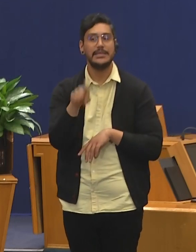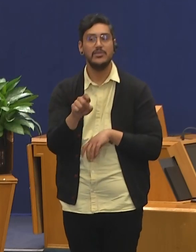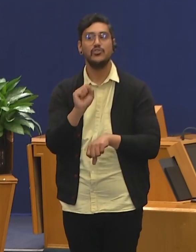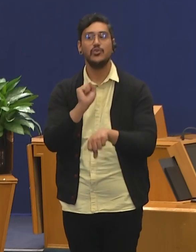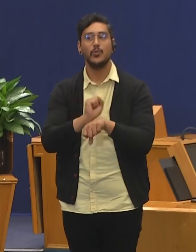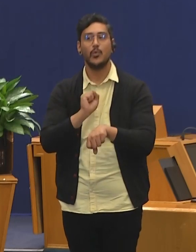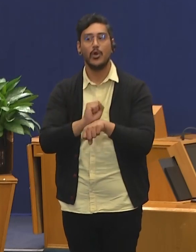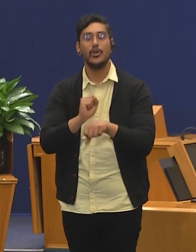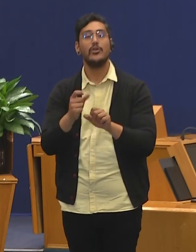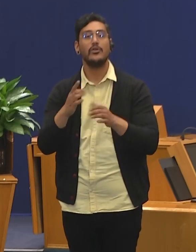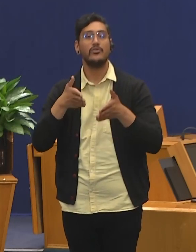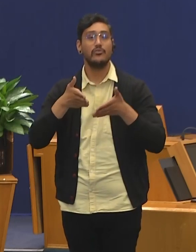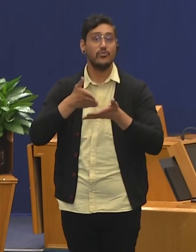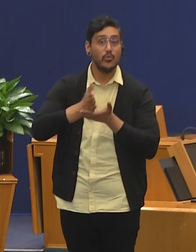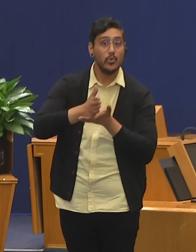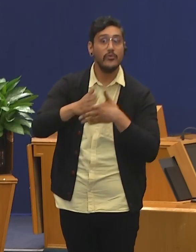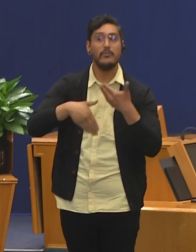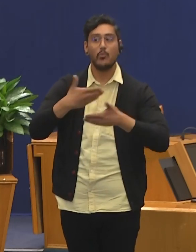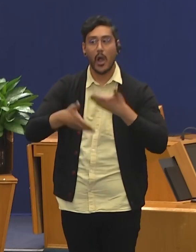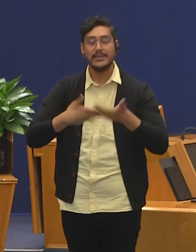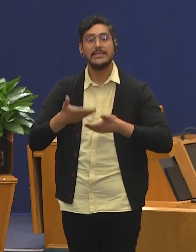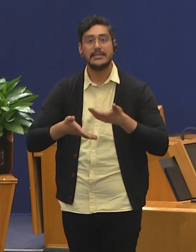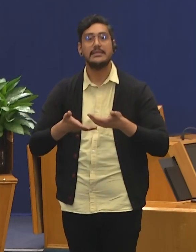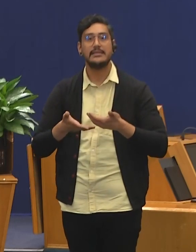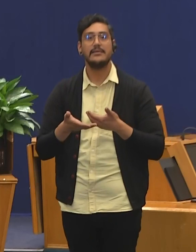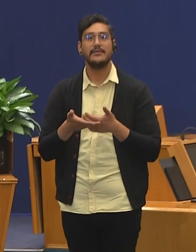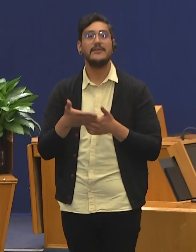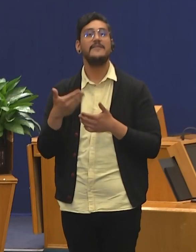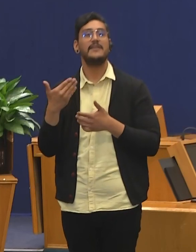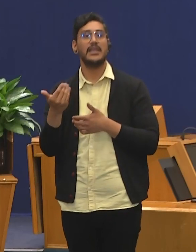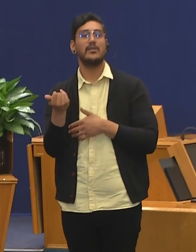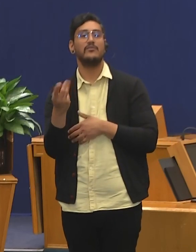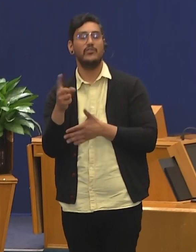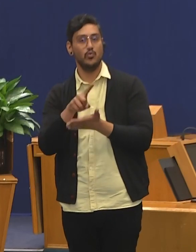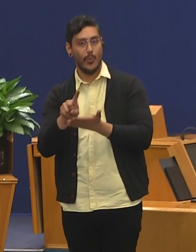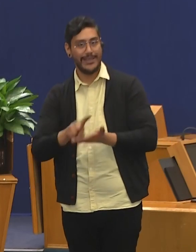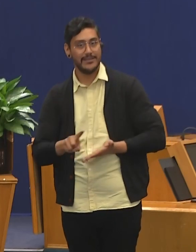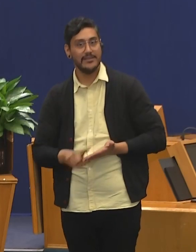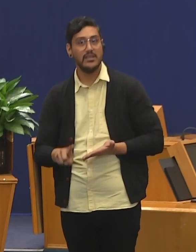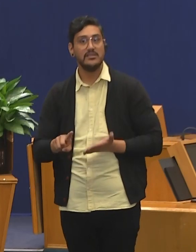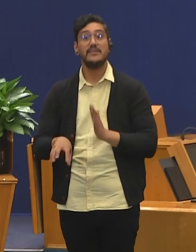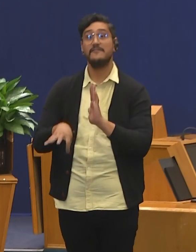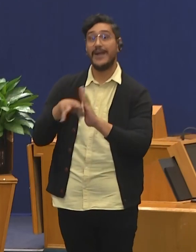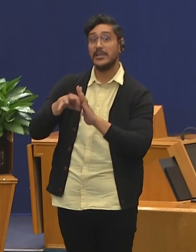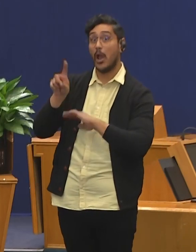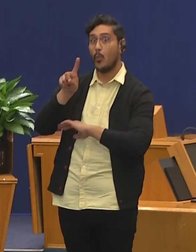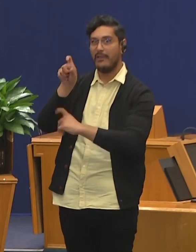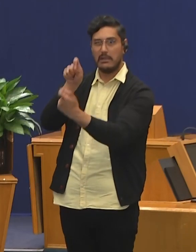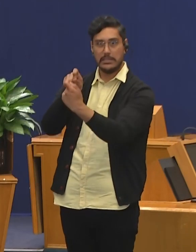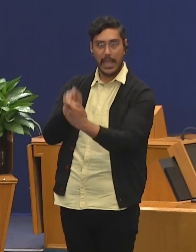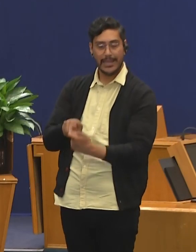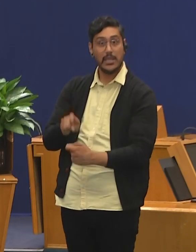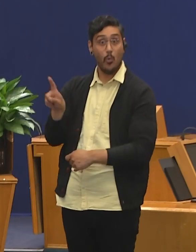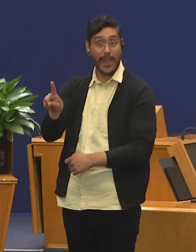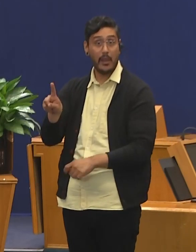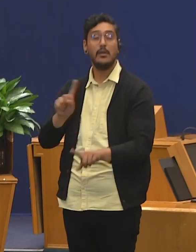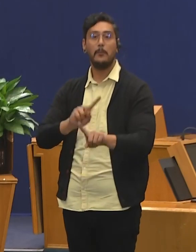VERY CLEARLY. WE'RE GOING TO HAVE TO BE WORKING THROUGH AGAIN IN THE PROCESS THE NEXT COUPLE OF WEEKS TO FIND OUT EXACTLY WHERE WE'RE